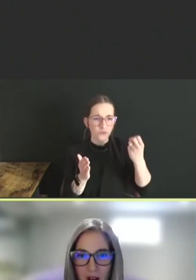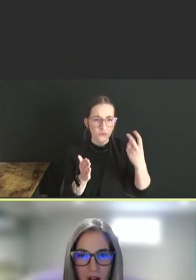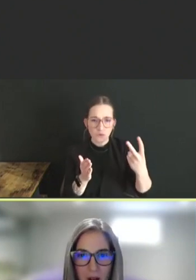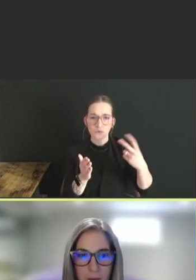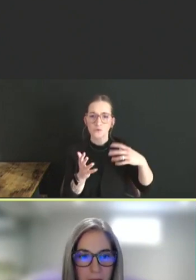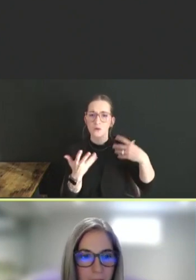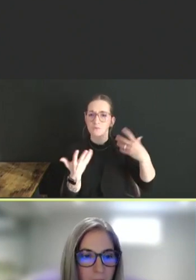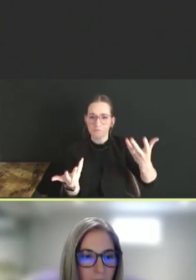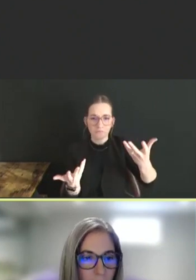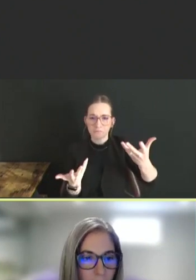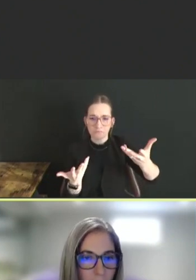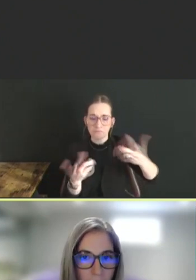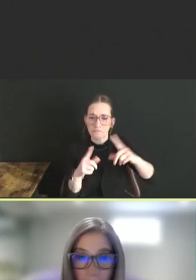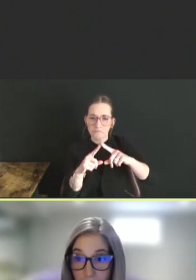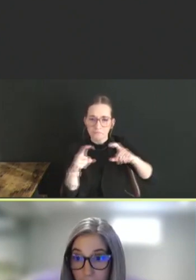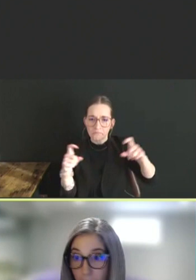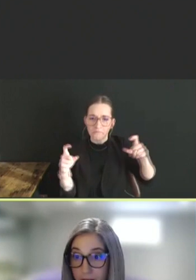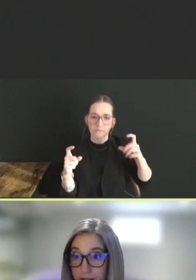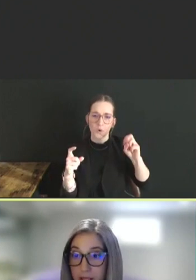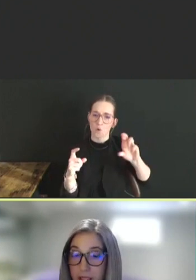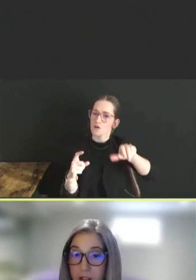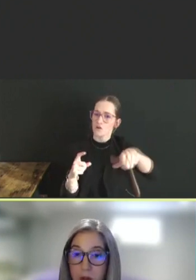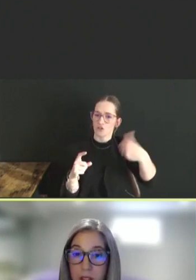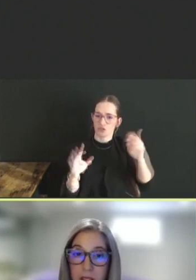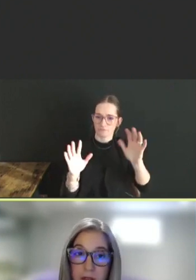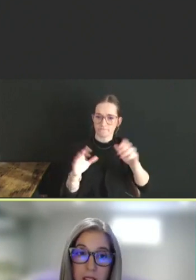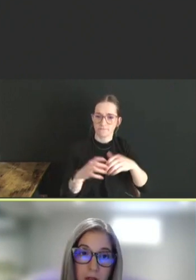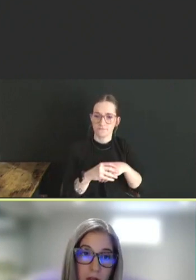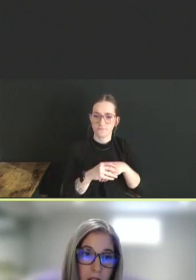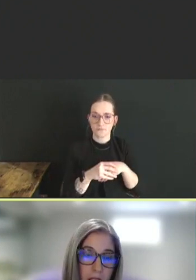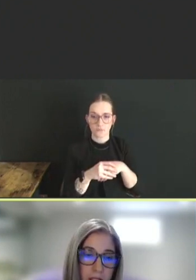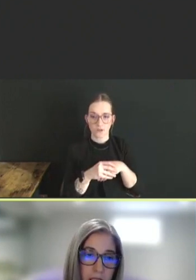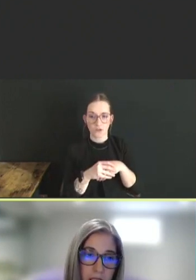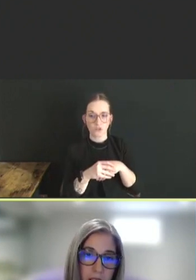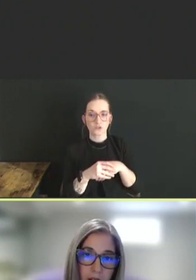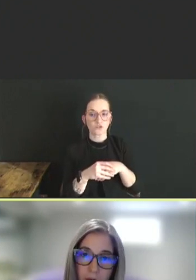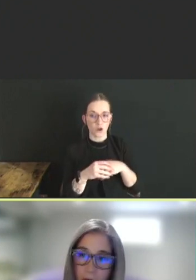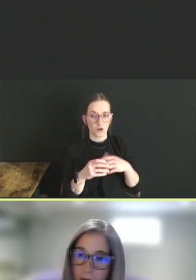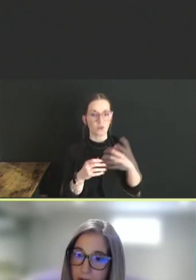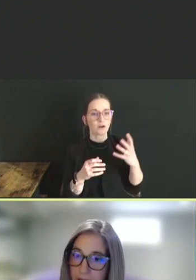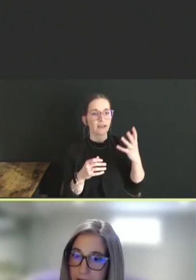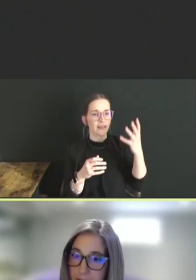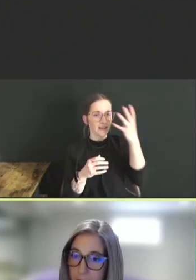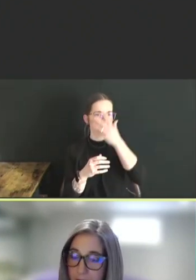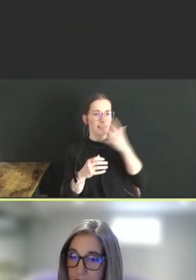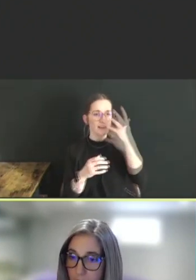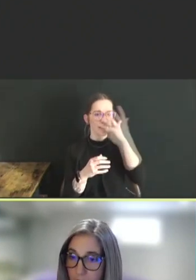And so, this gives us a really nice idea of what the next couple of months could look